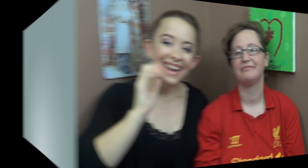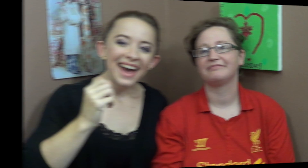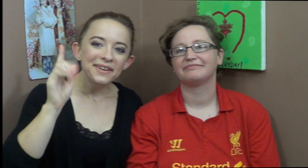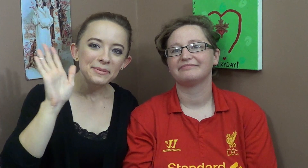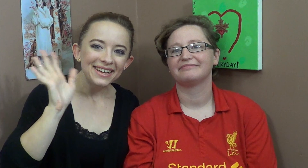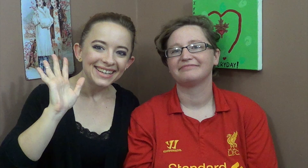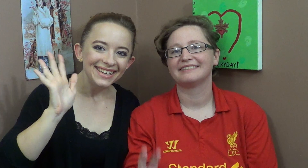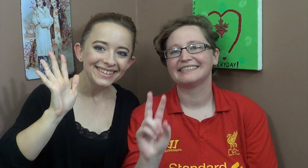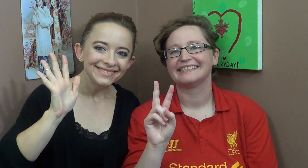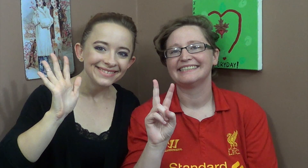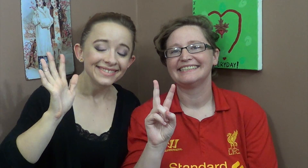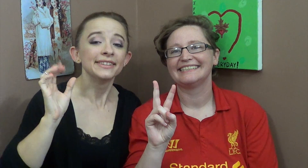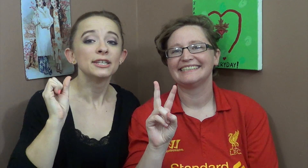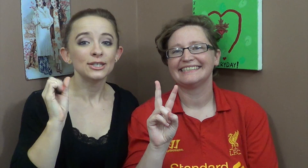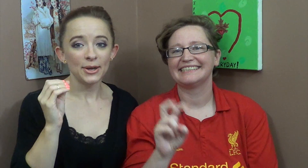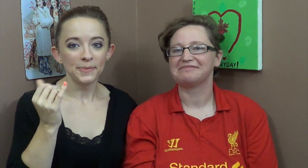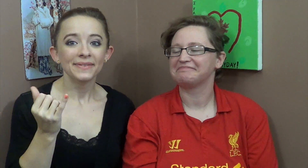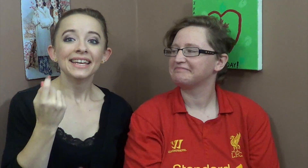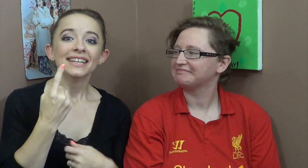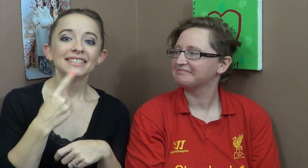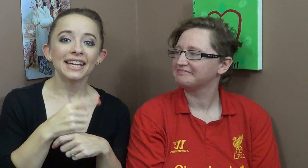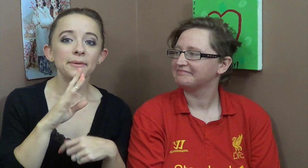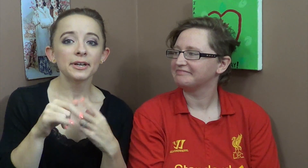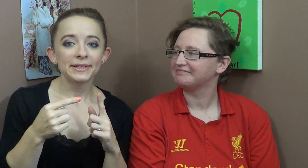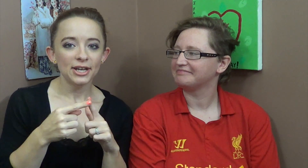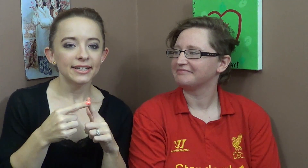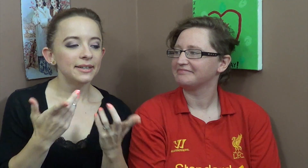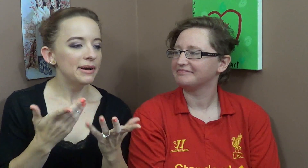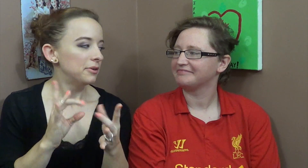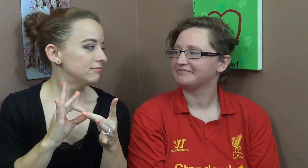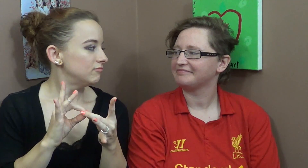Hi everybody! So today we're going to be talking about